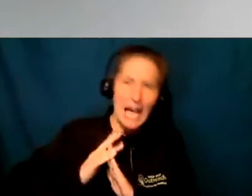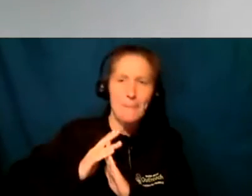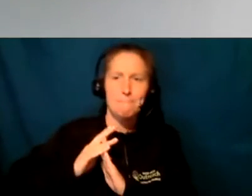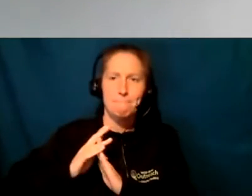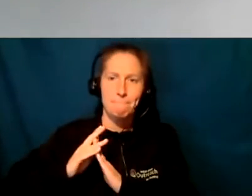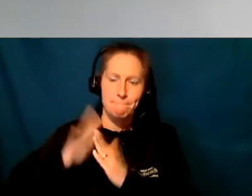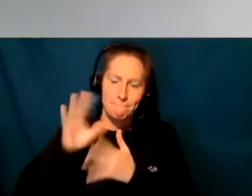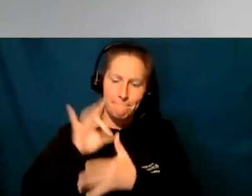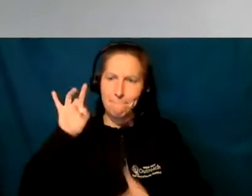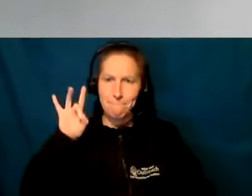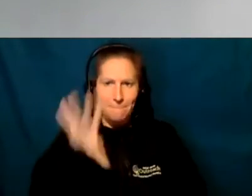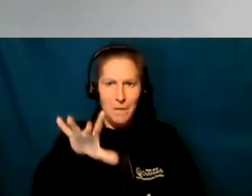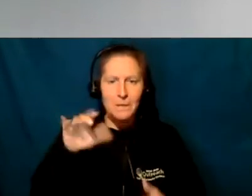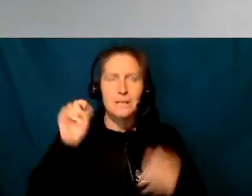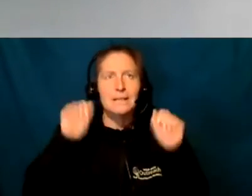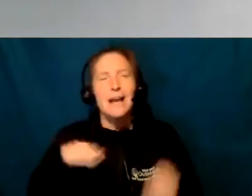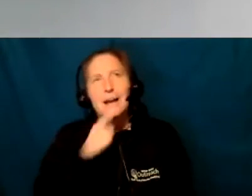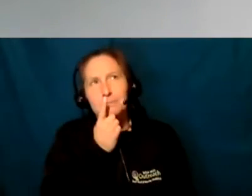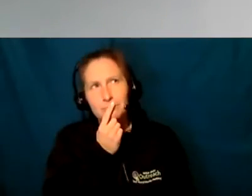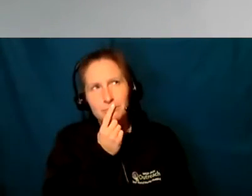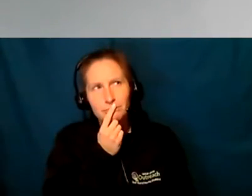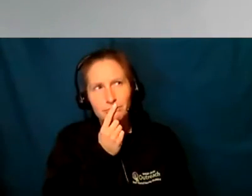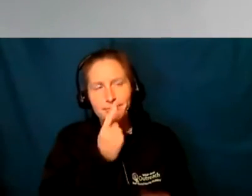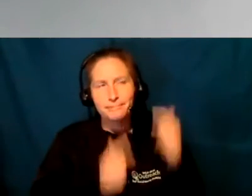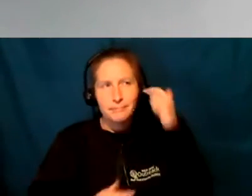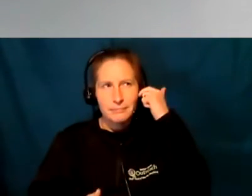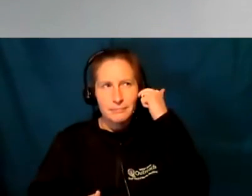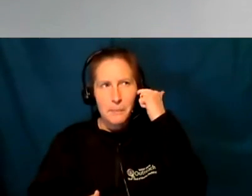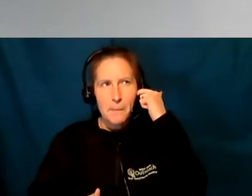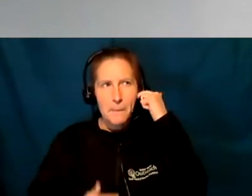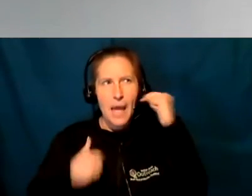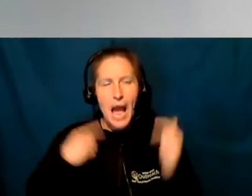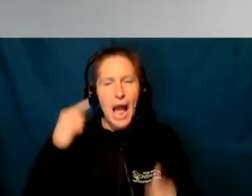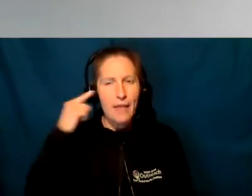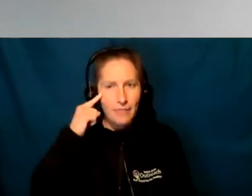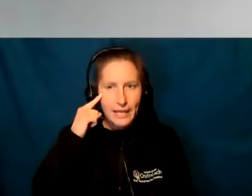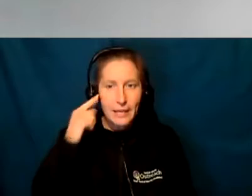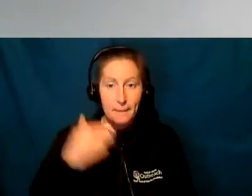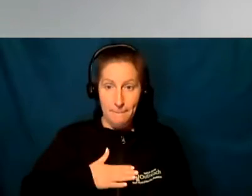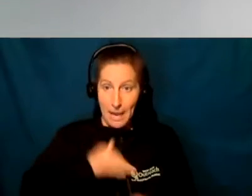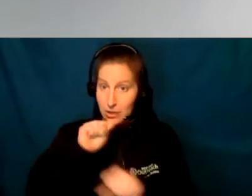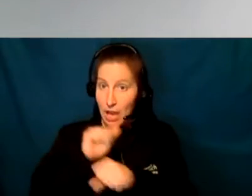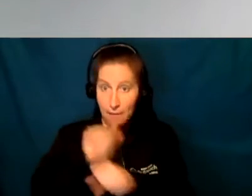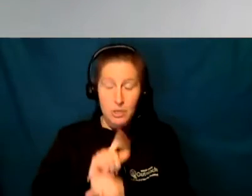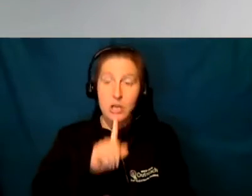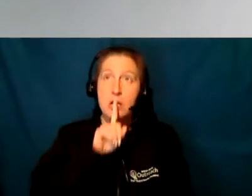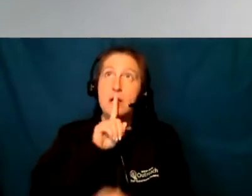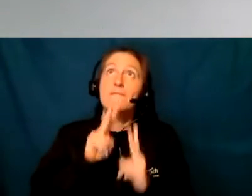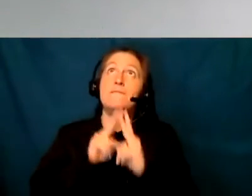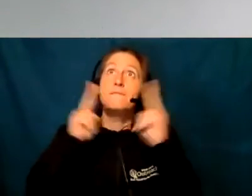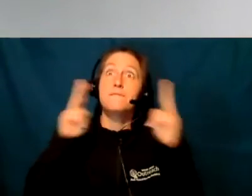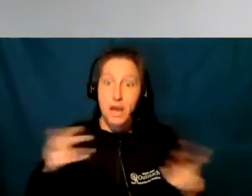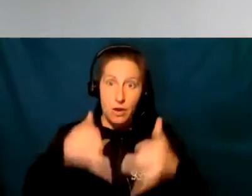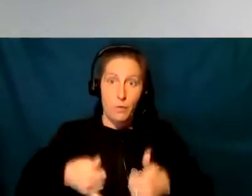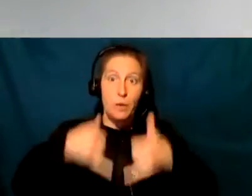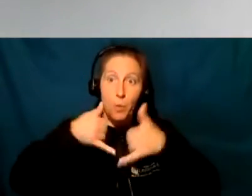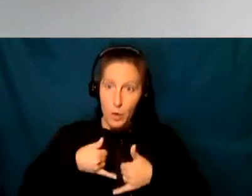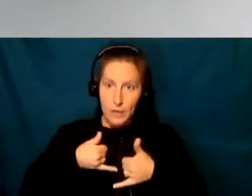pick out. I think that the career is very rewarding, and there's just the baby steps are